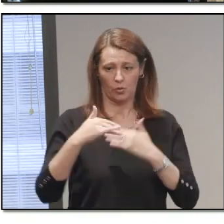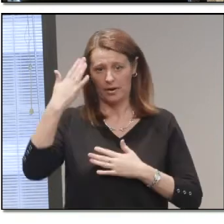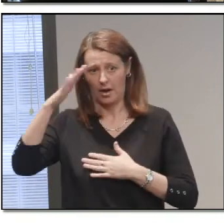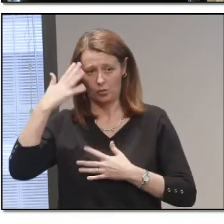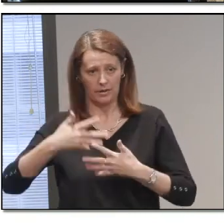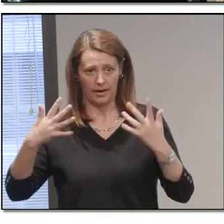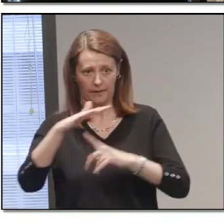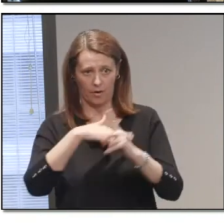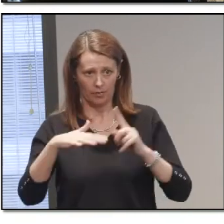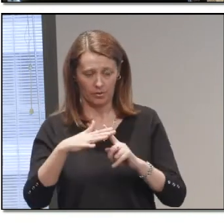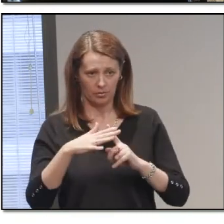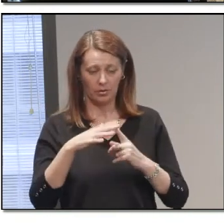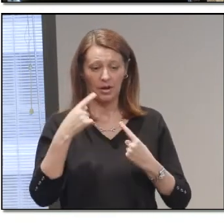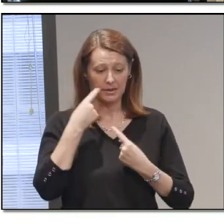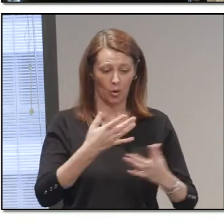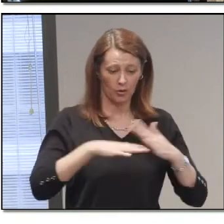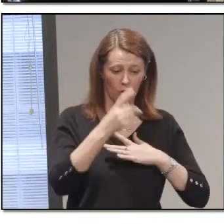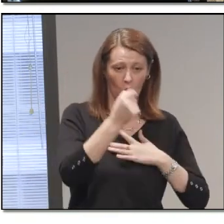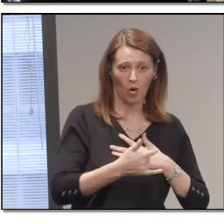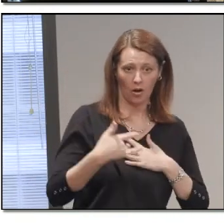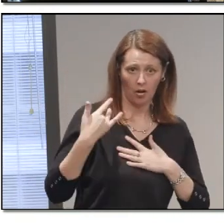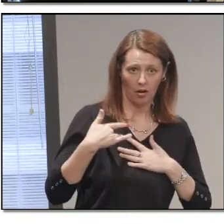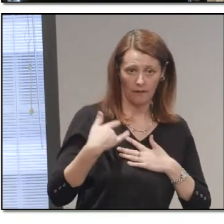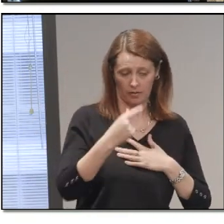Exposures in early life increase lifelong risk for chronic disease,